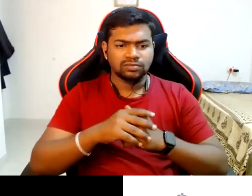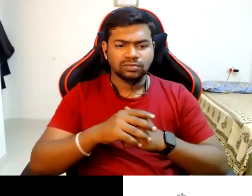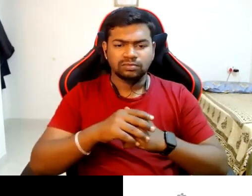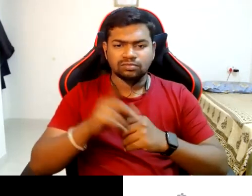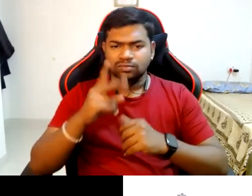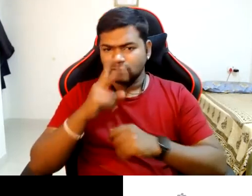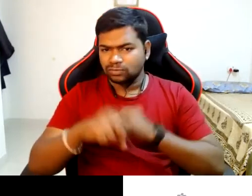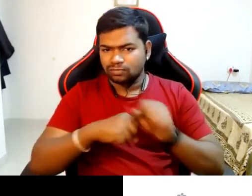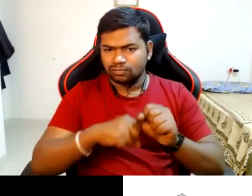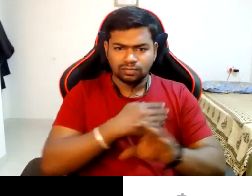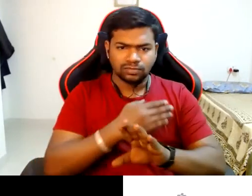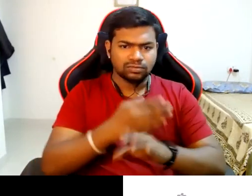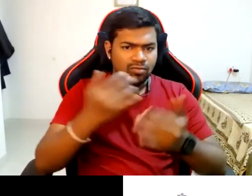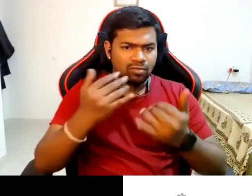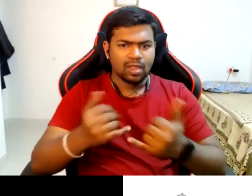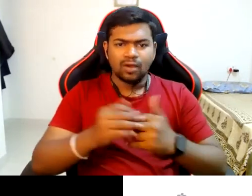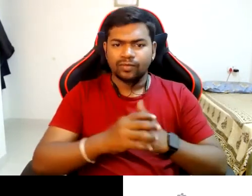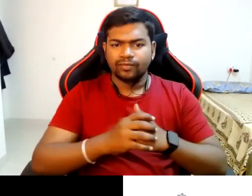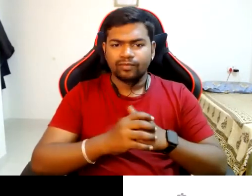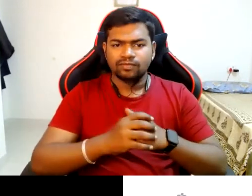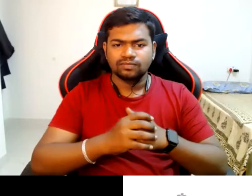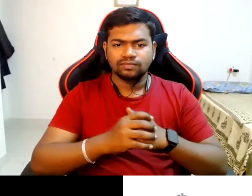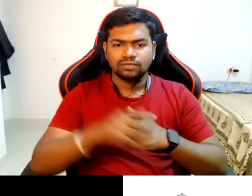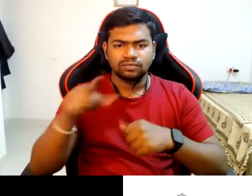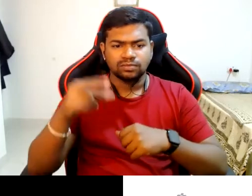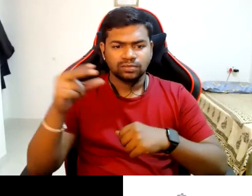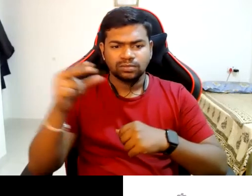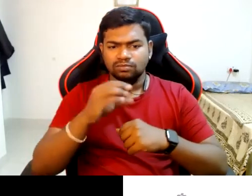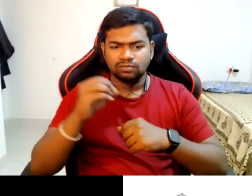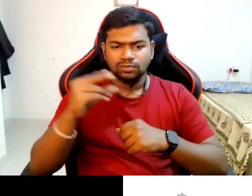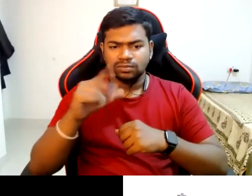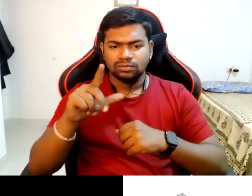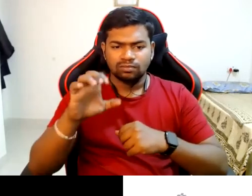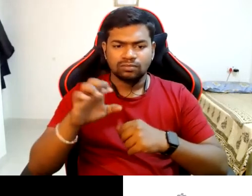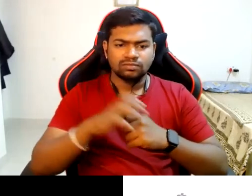and even now you know, like a Google pixel Google Pixel.